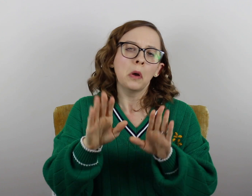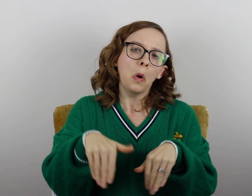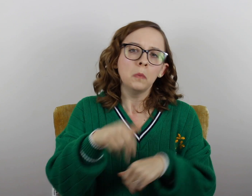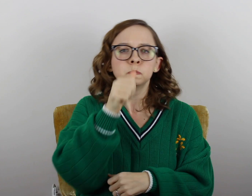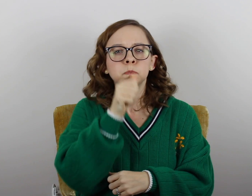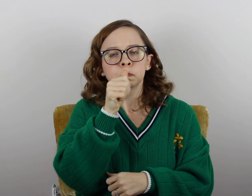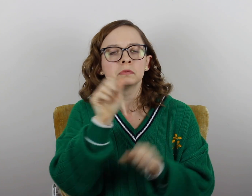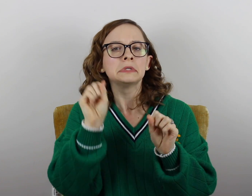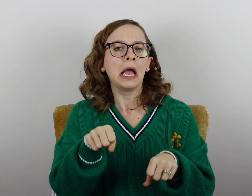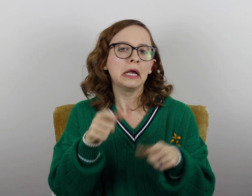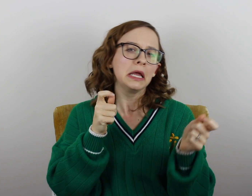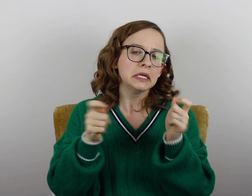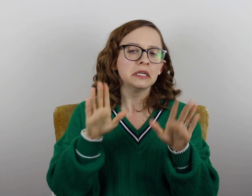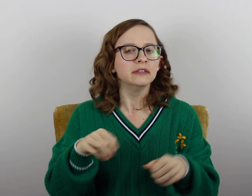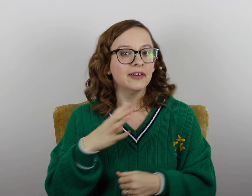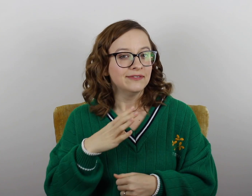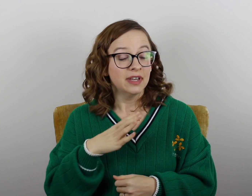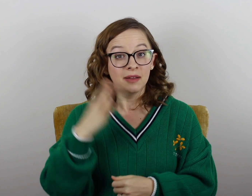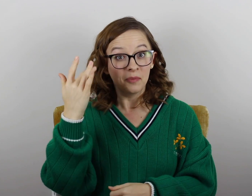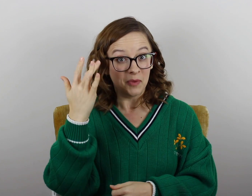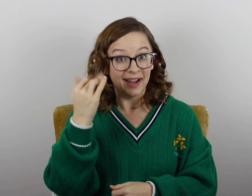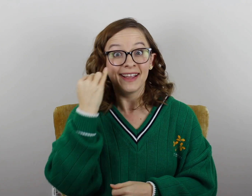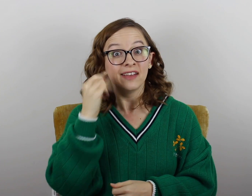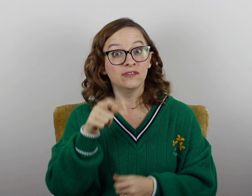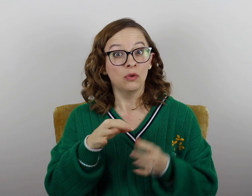Don't put it off. Don't think, "Oh I can get through this. I can handle this."